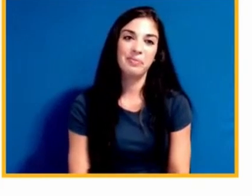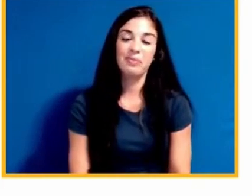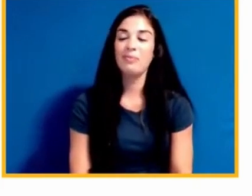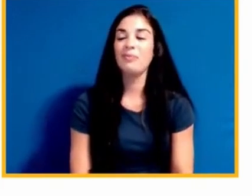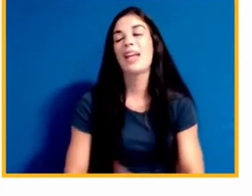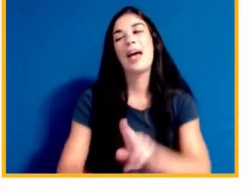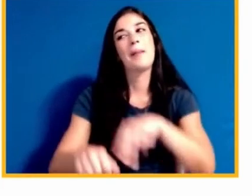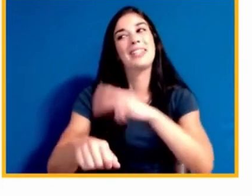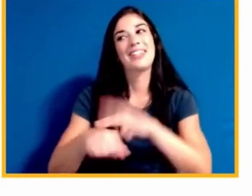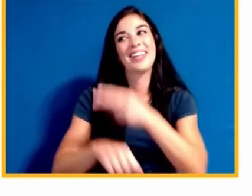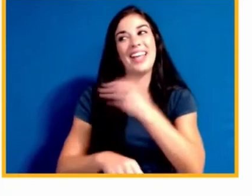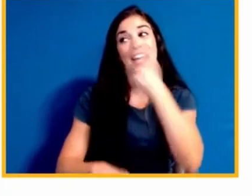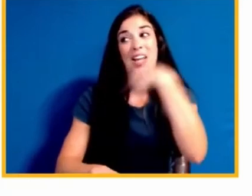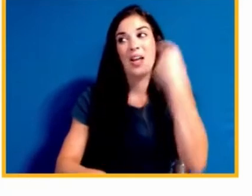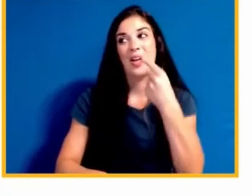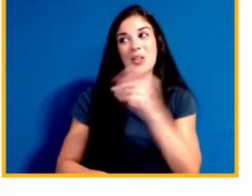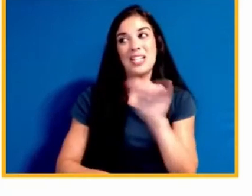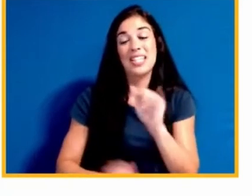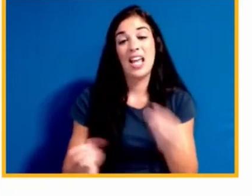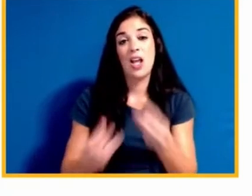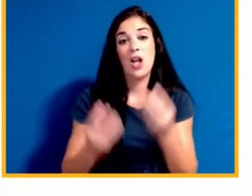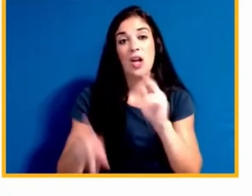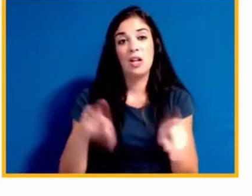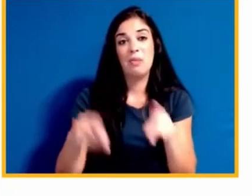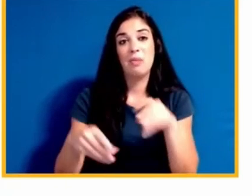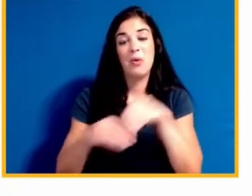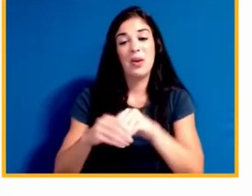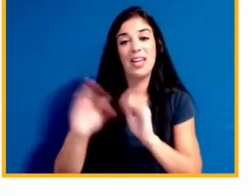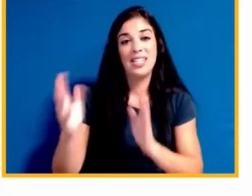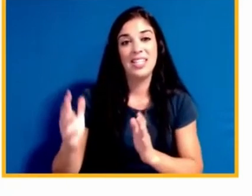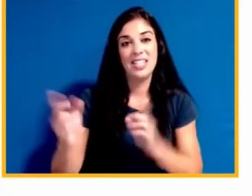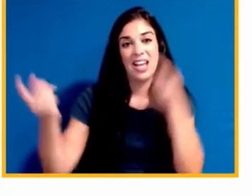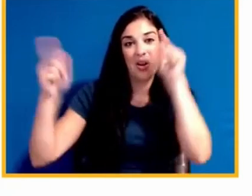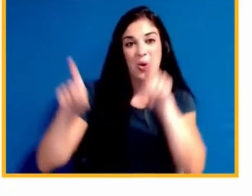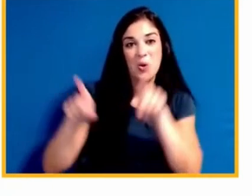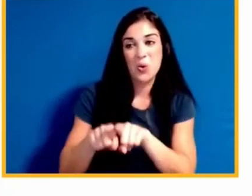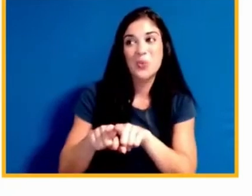[Zeke] Absolutely, and it looks like a lot of people in the chat agree as well so everybody of course,